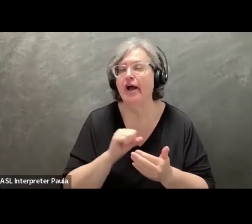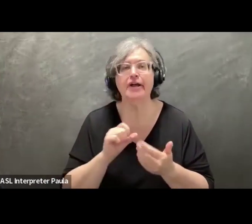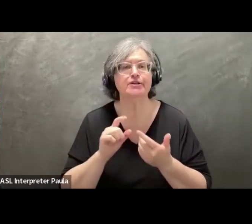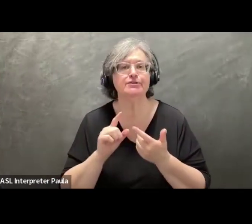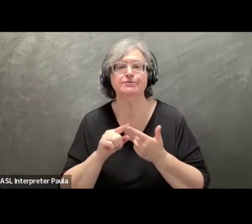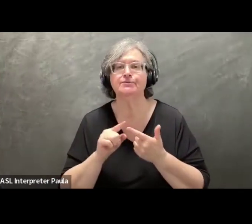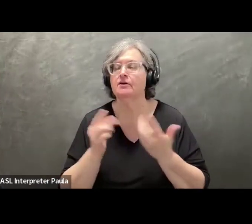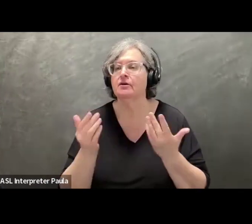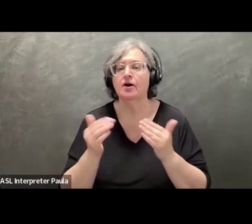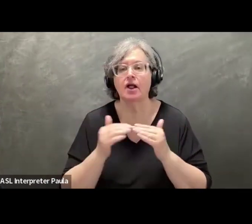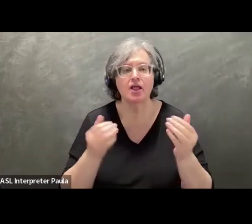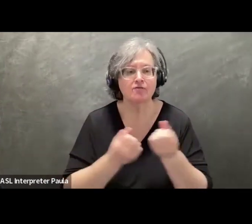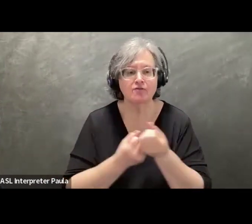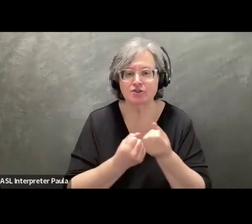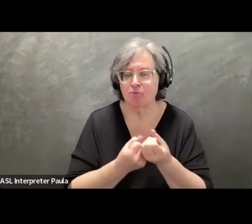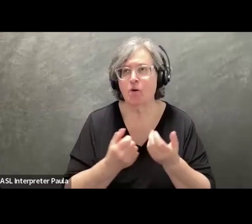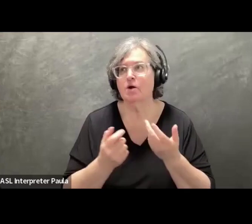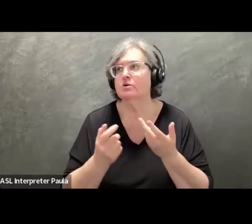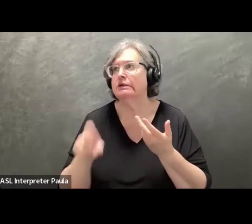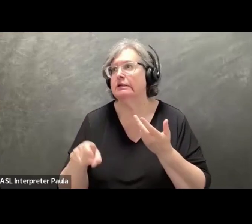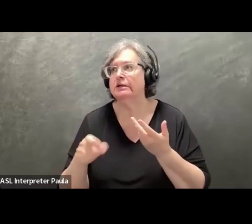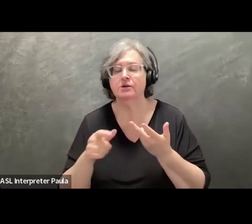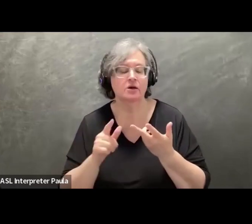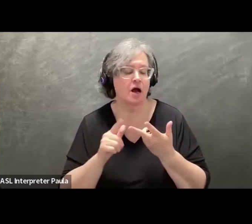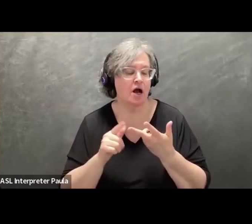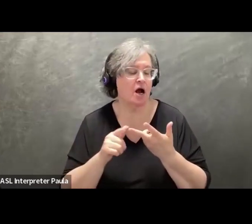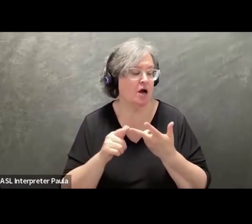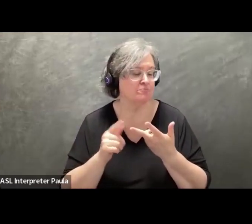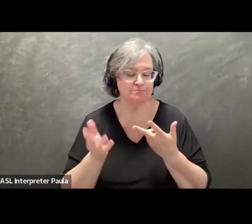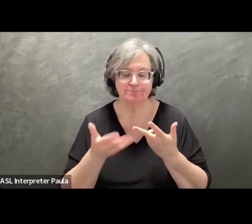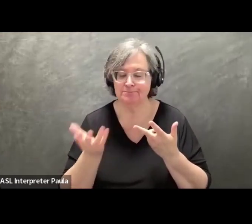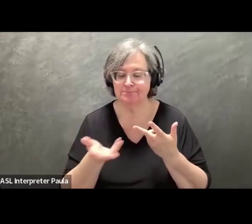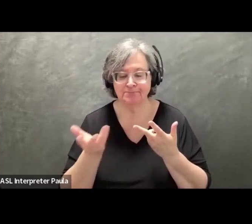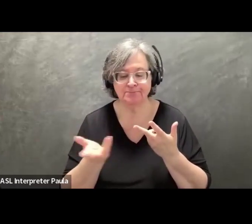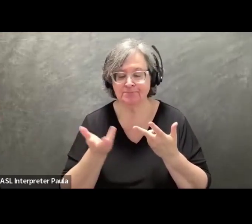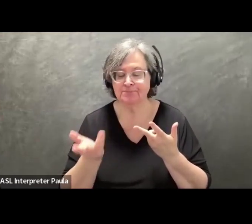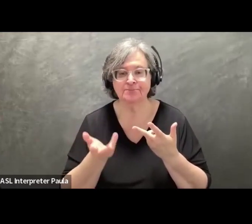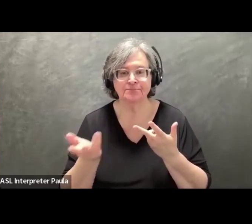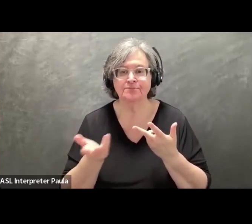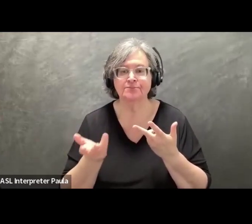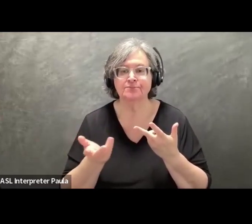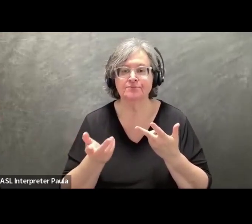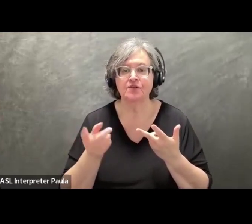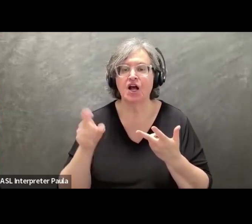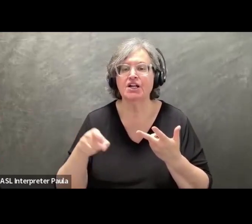level of support need, their needs, in terms of community